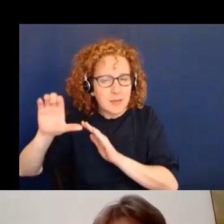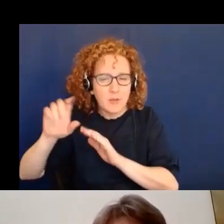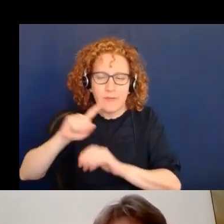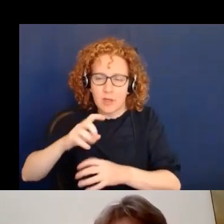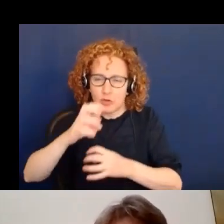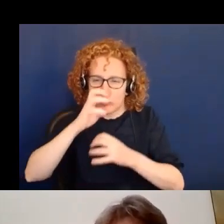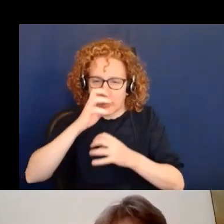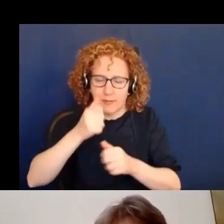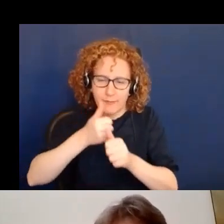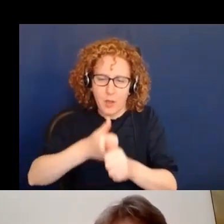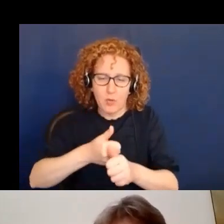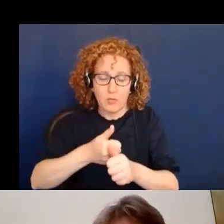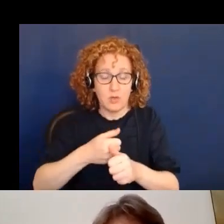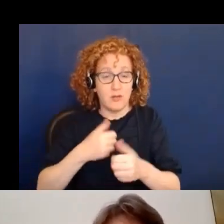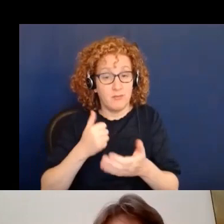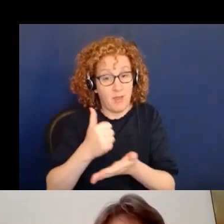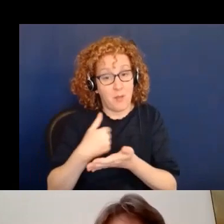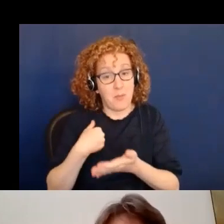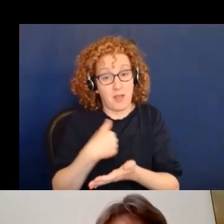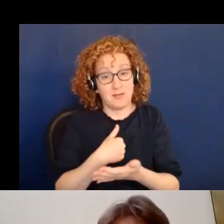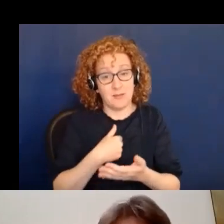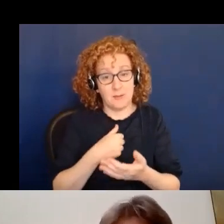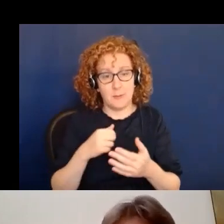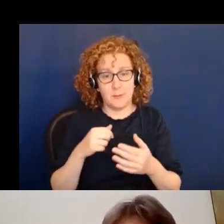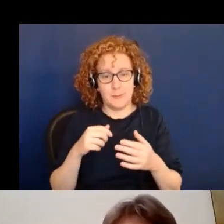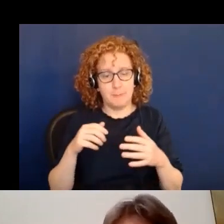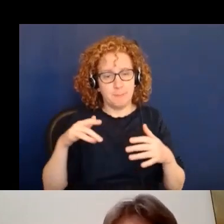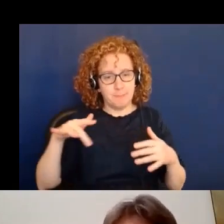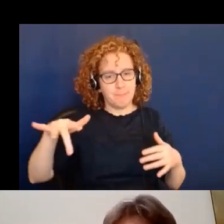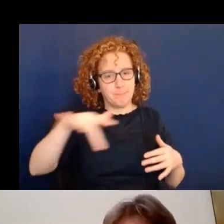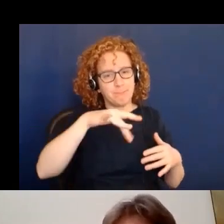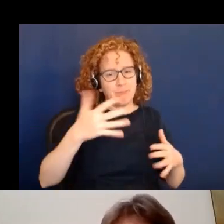and there's been some very strong leadership a lot of expectations that was communicated